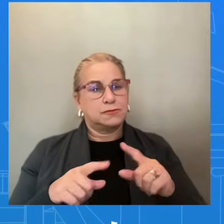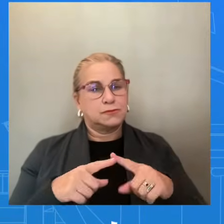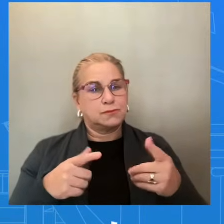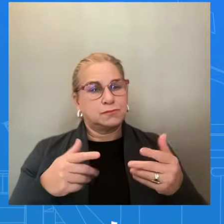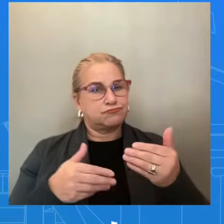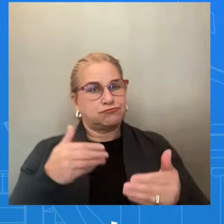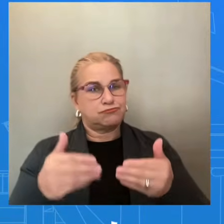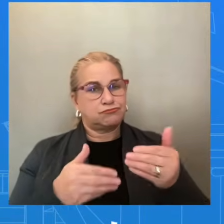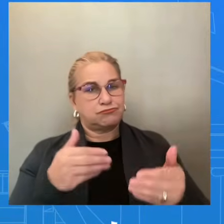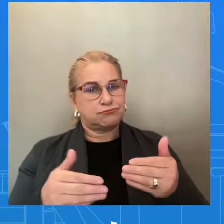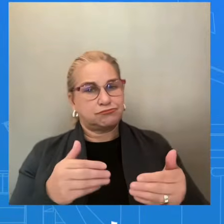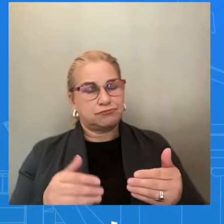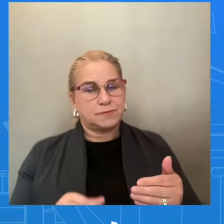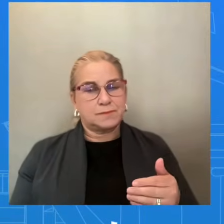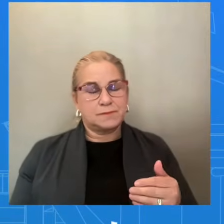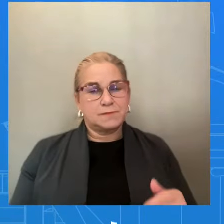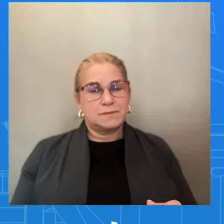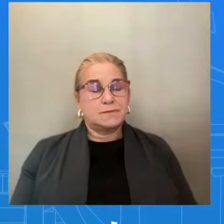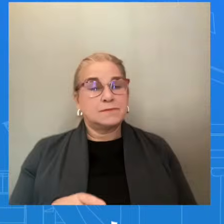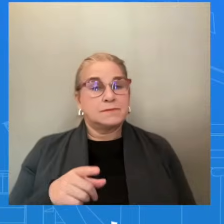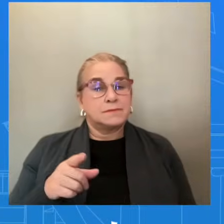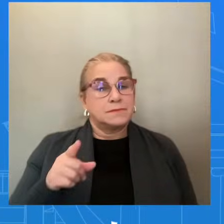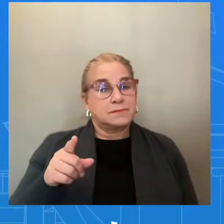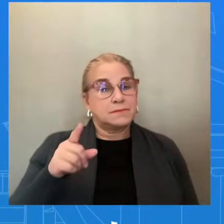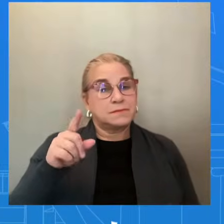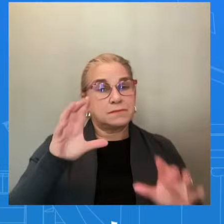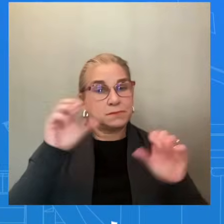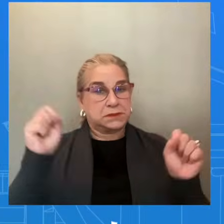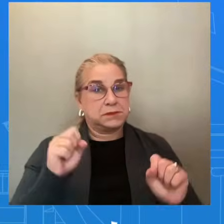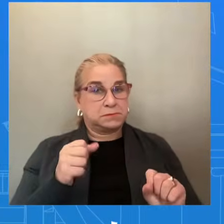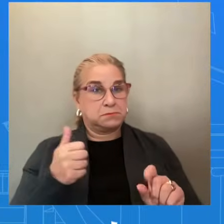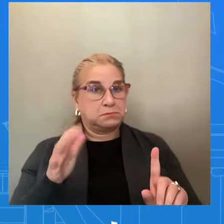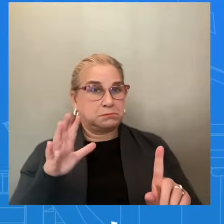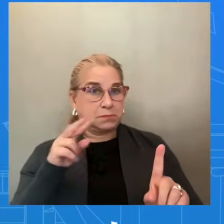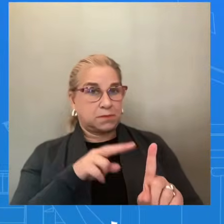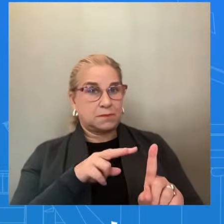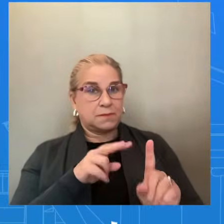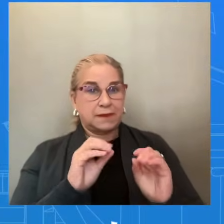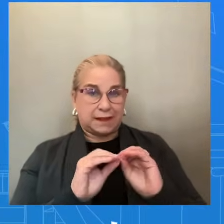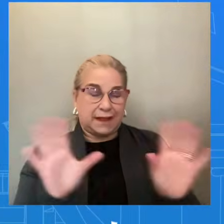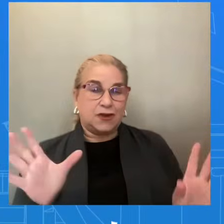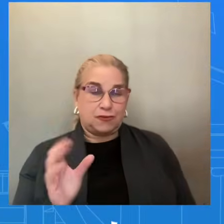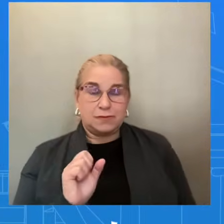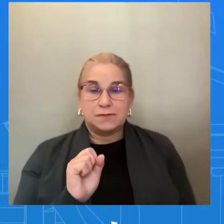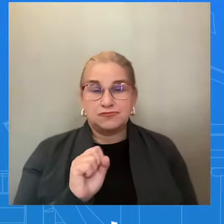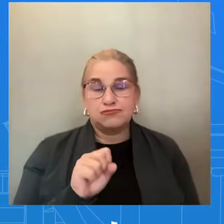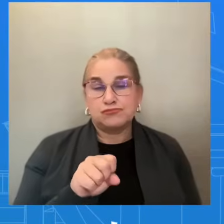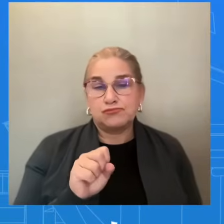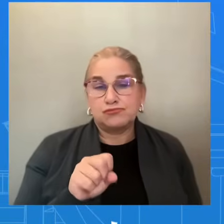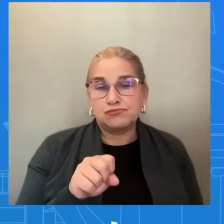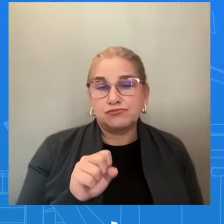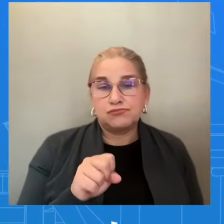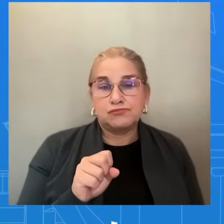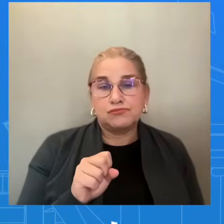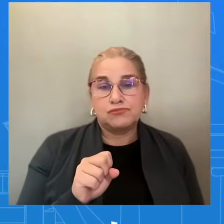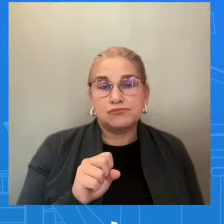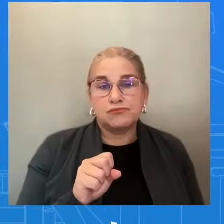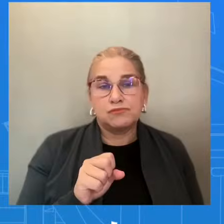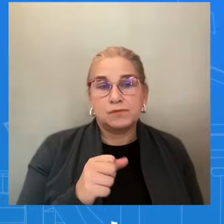and saw and was -- and was sharing with all of you. I don’t think there’s anything more to add. The Press: But does he feel -- does he have concerns about his -- the former president’s mental fitness?